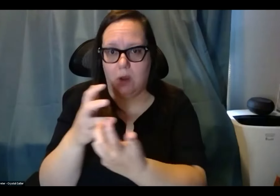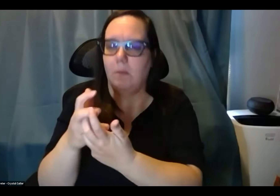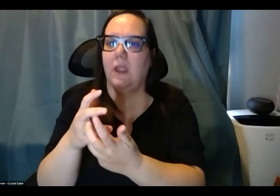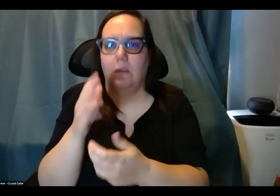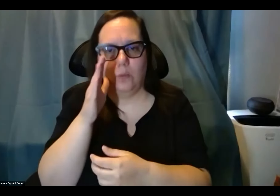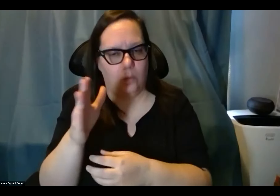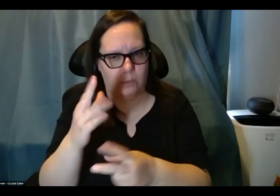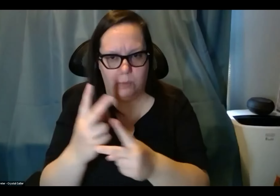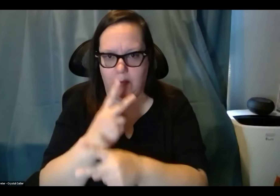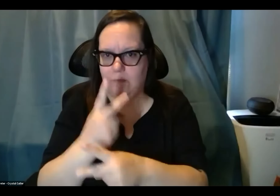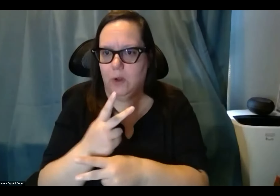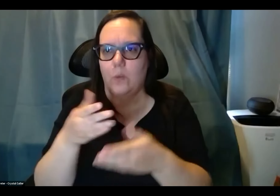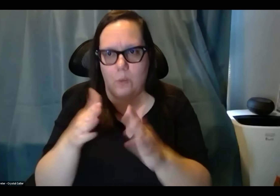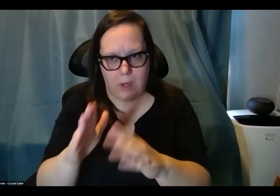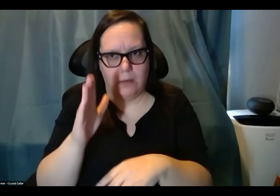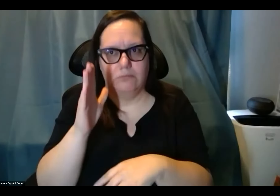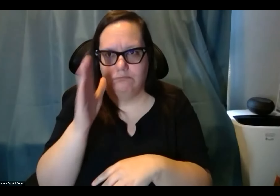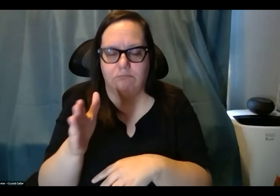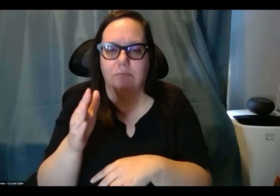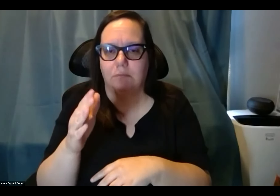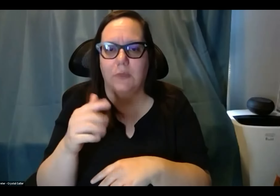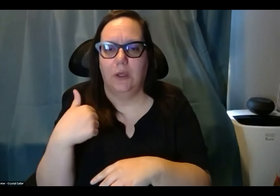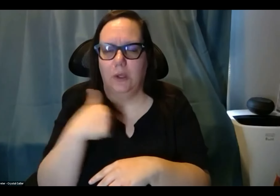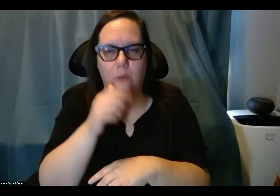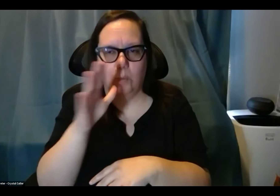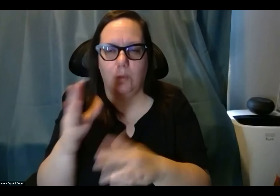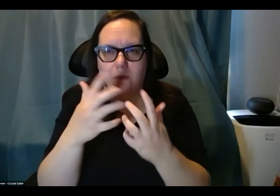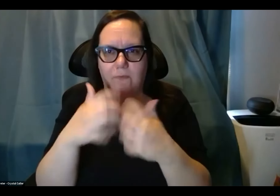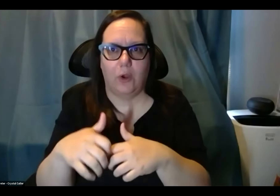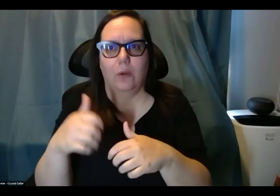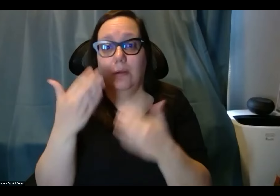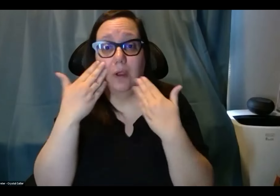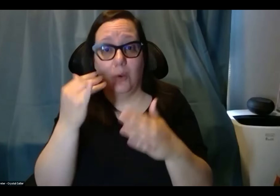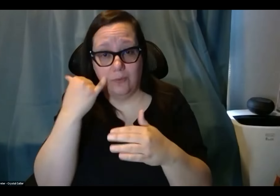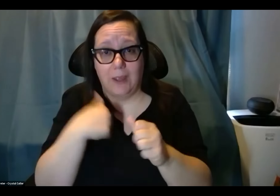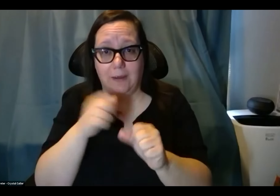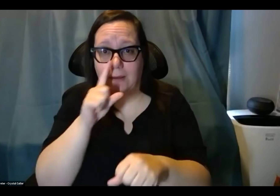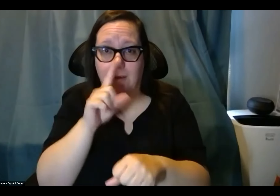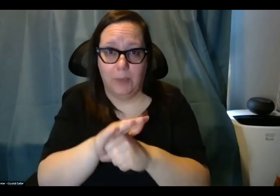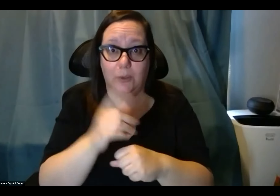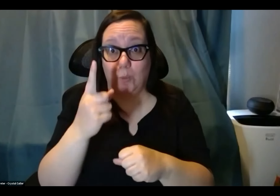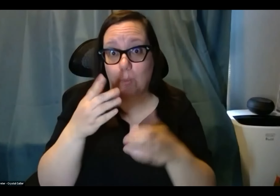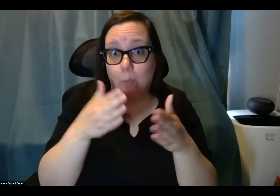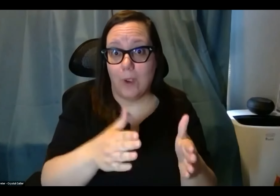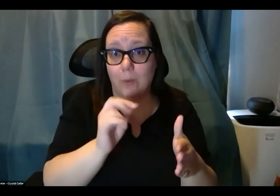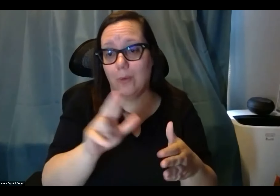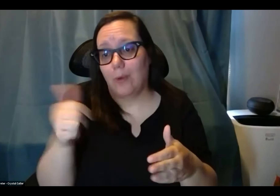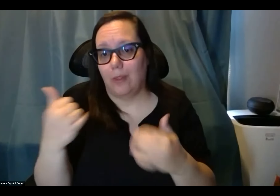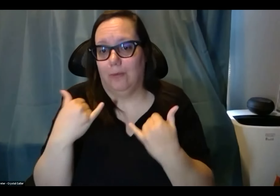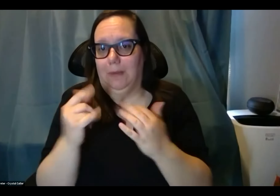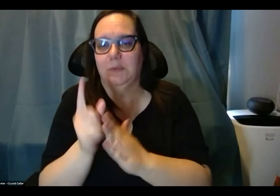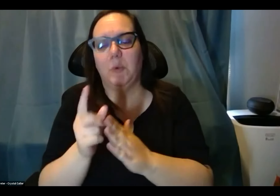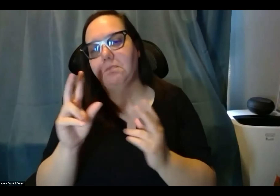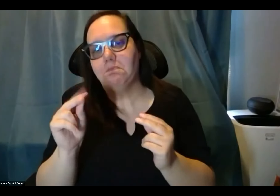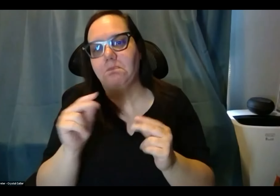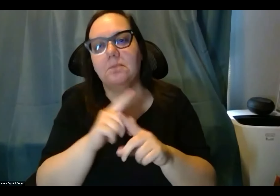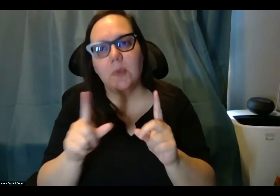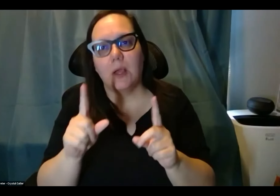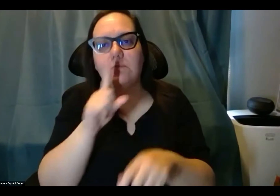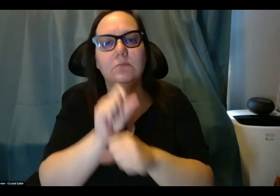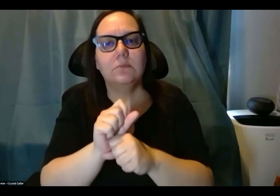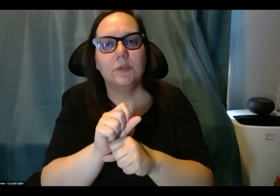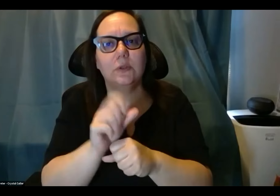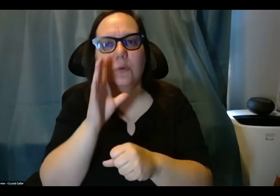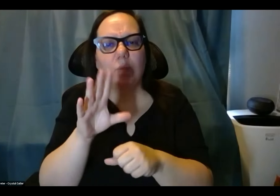to one form or another at the moment. But we will absolutely do the best we can, to